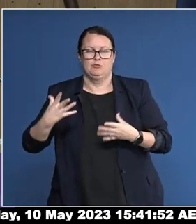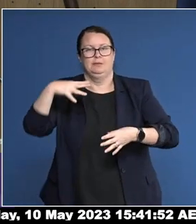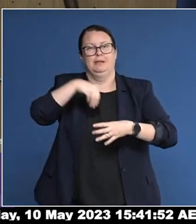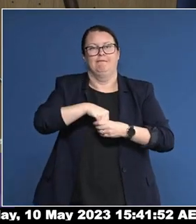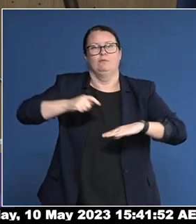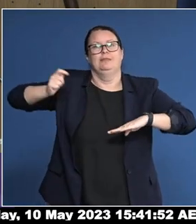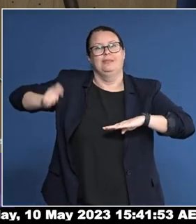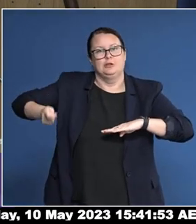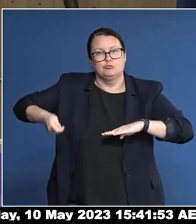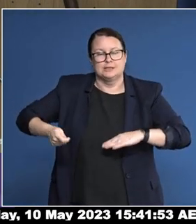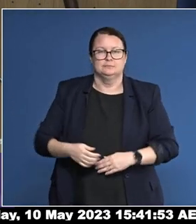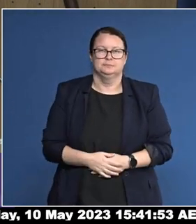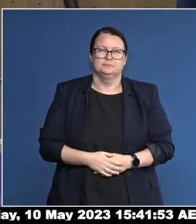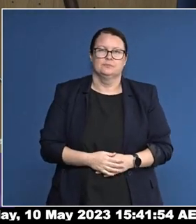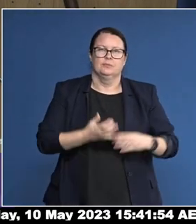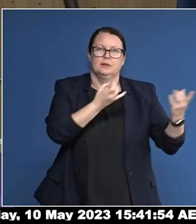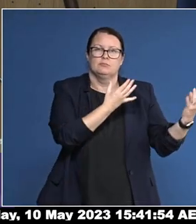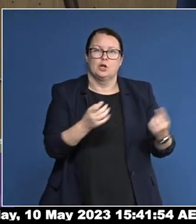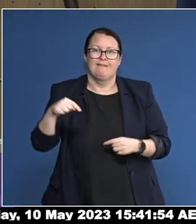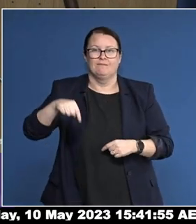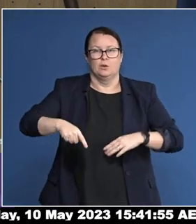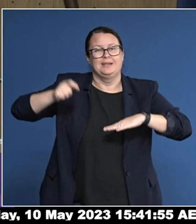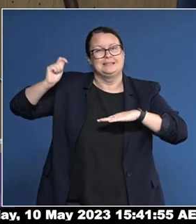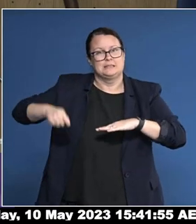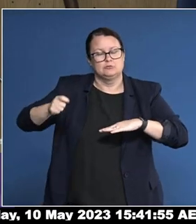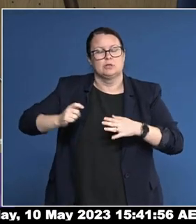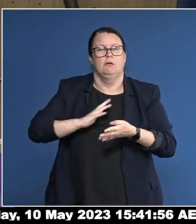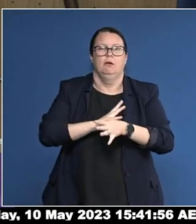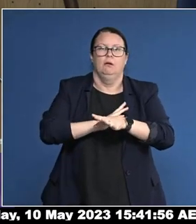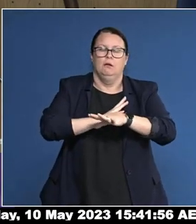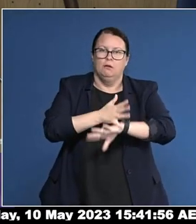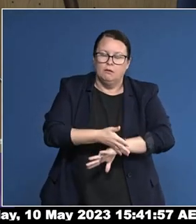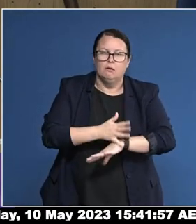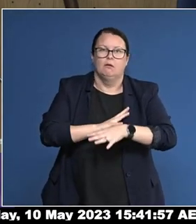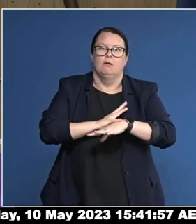The preparation for these hearings requires a great deal of time, resources and skill.